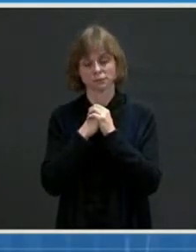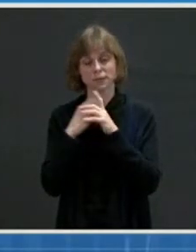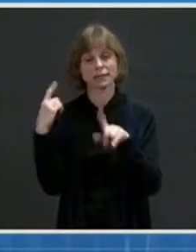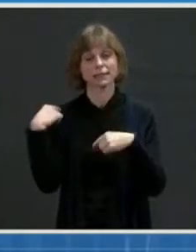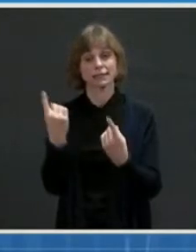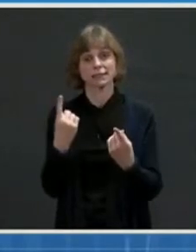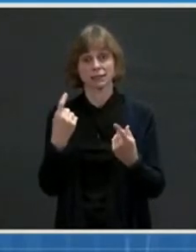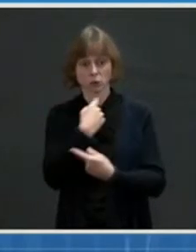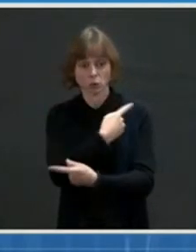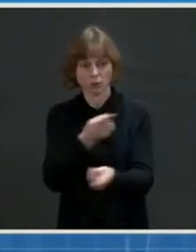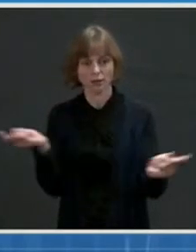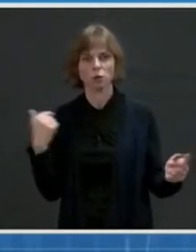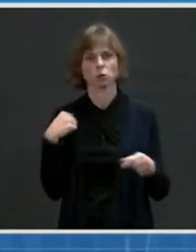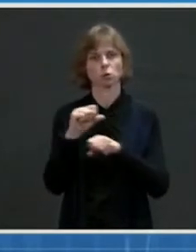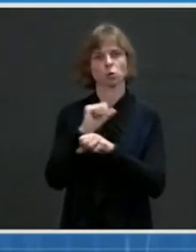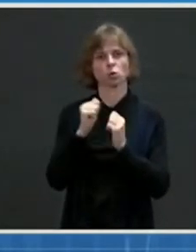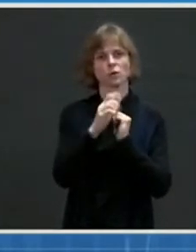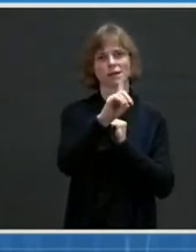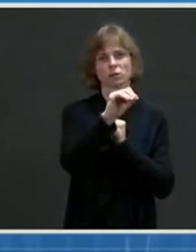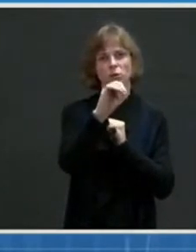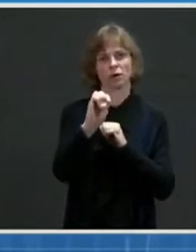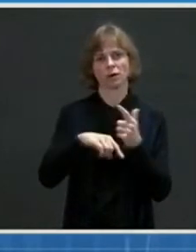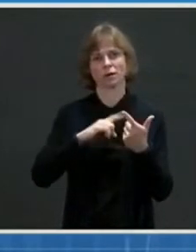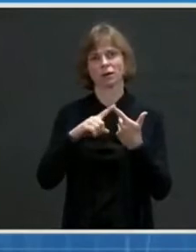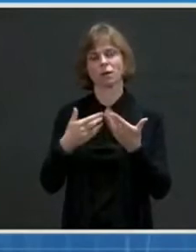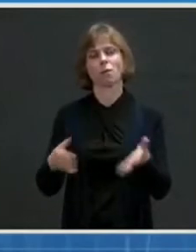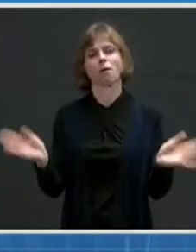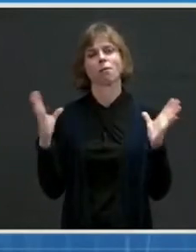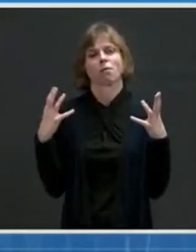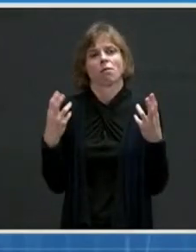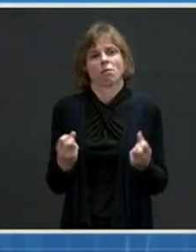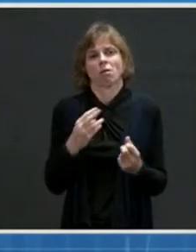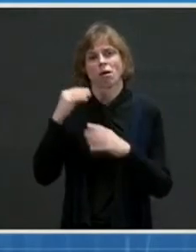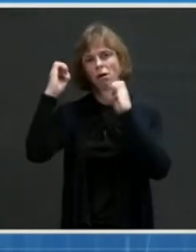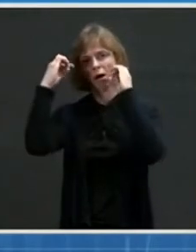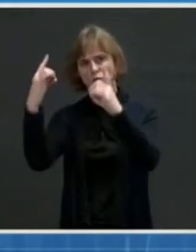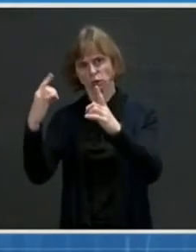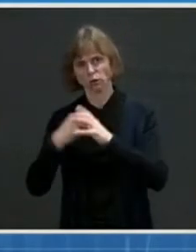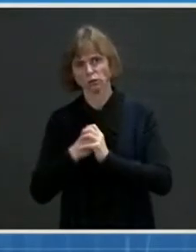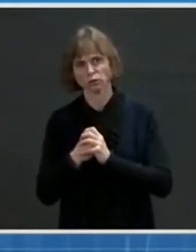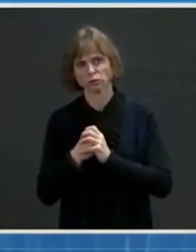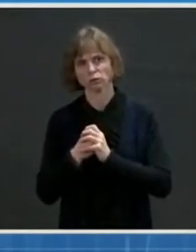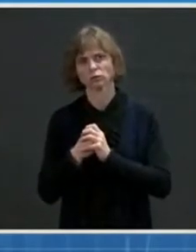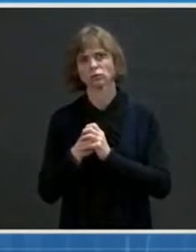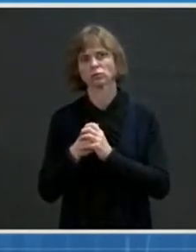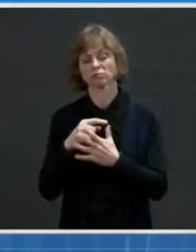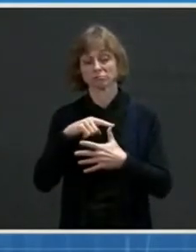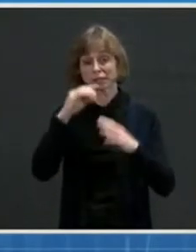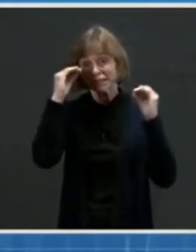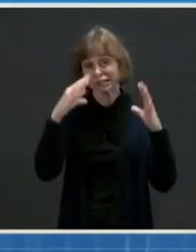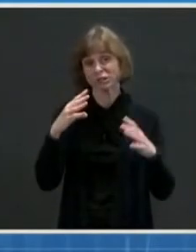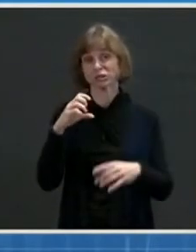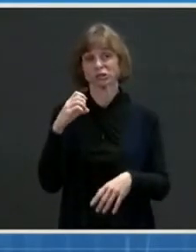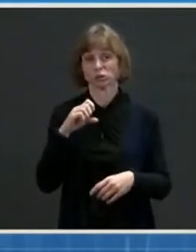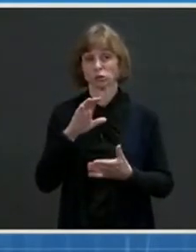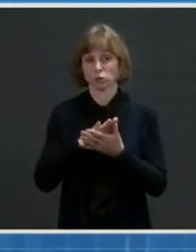SINCE THE RELEASE OF THIS STRATEGY, WE HAVE BEEN WORKING CLOSELY WITH THE DEPARTMENT OF EDUCATION, PUBLIC HEALTH